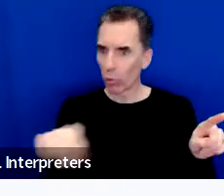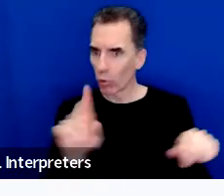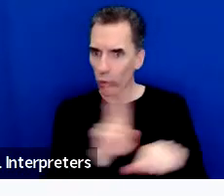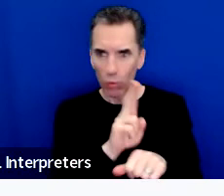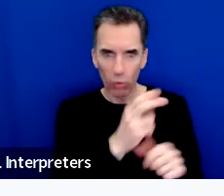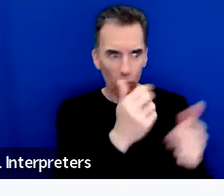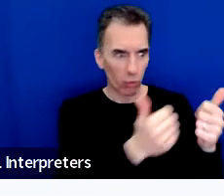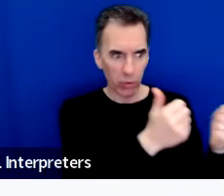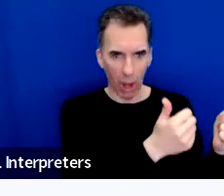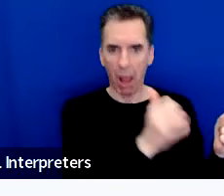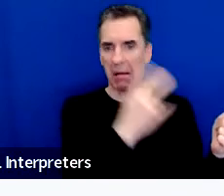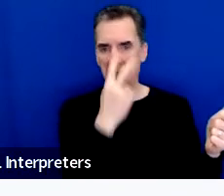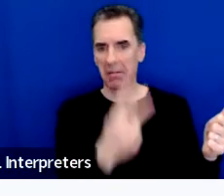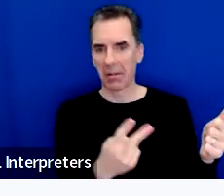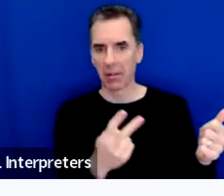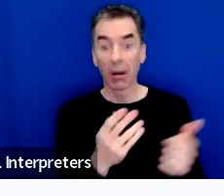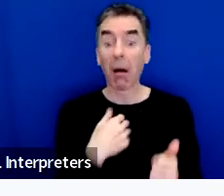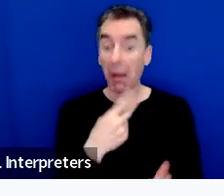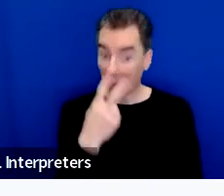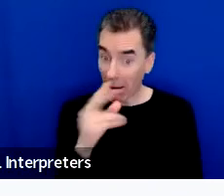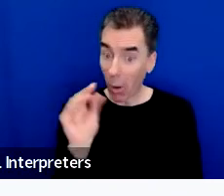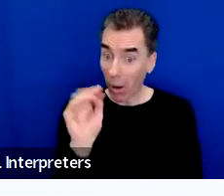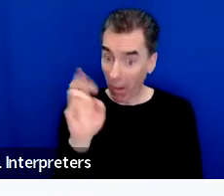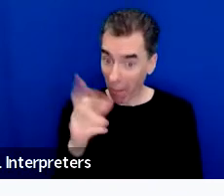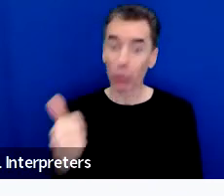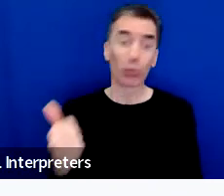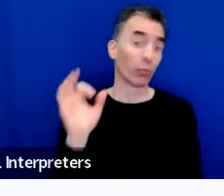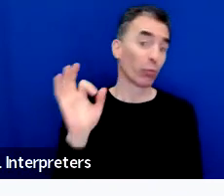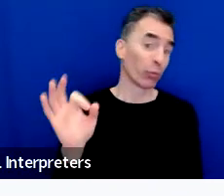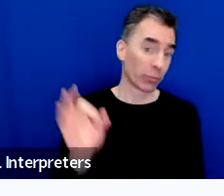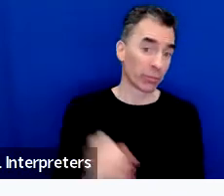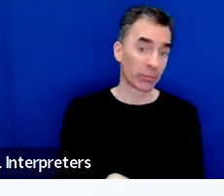So now I do see some air in there, so that's also really good. And we do have